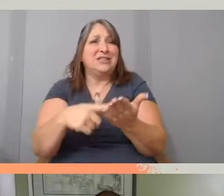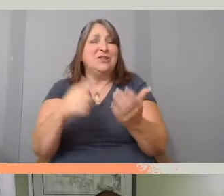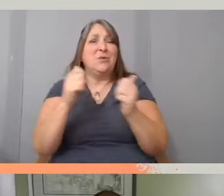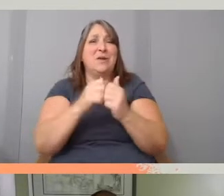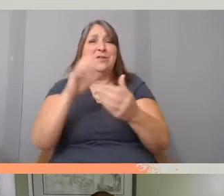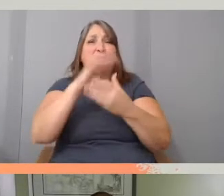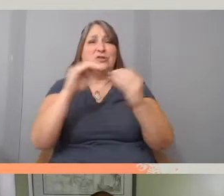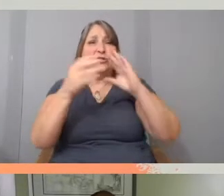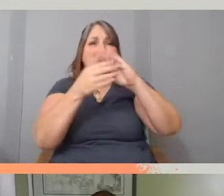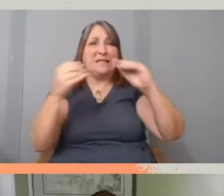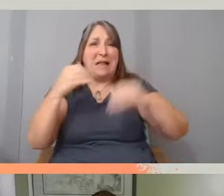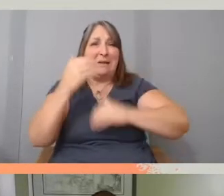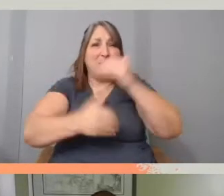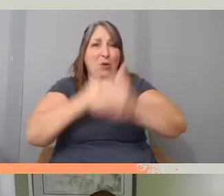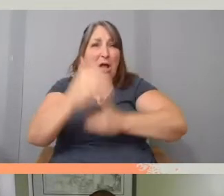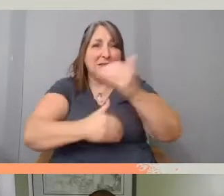Does anybody else wanna expand on that?